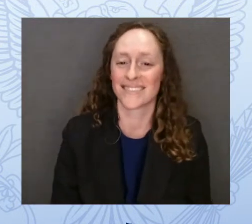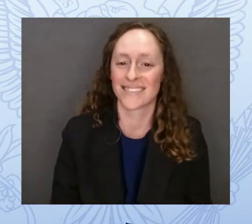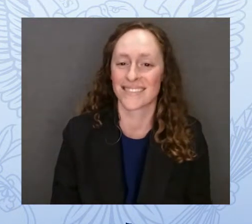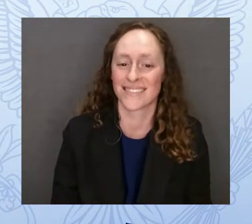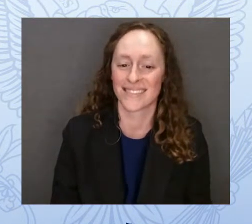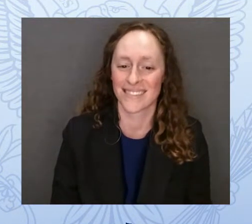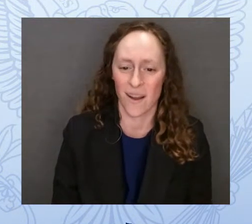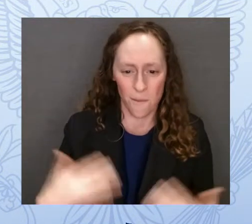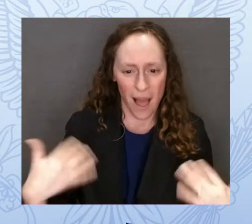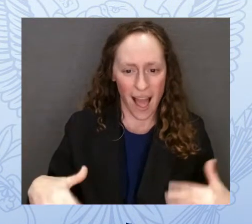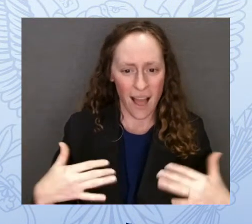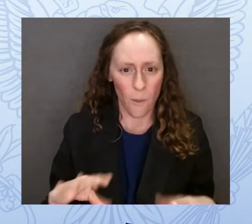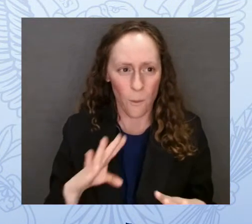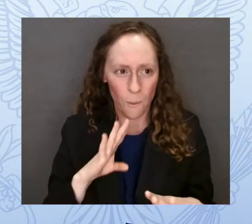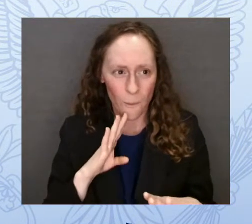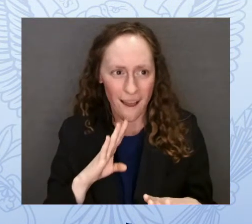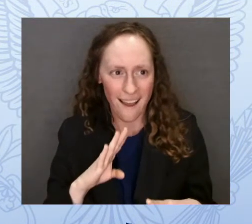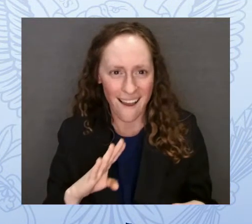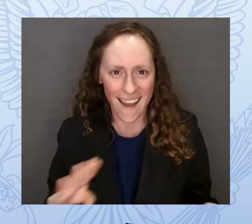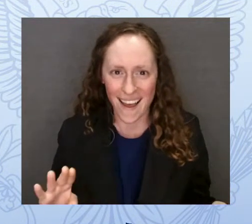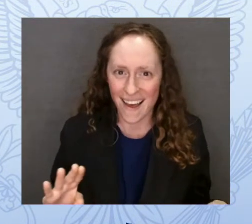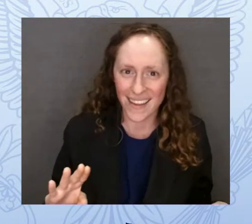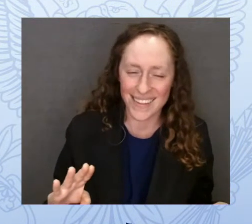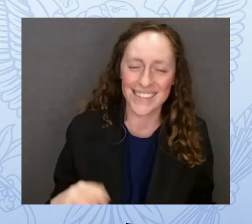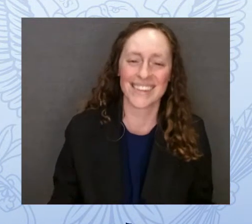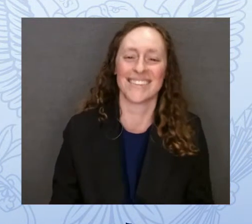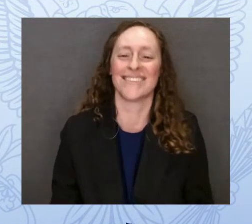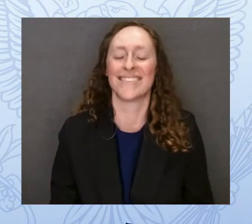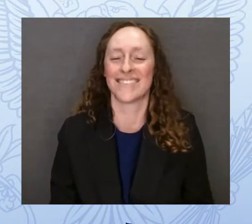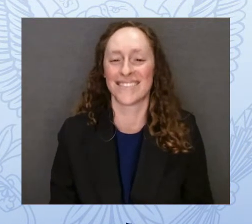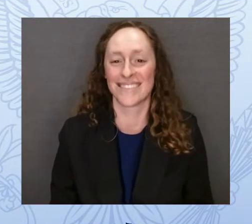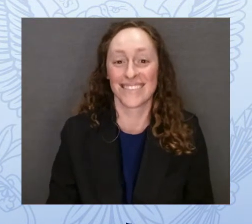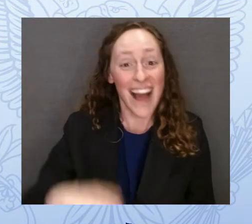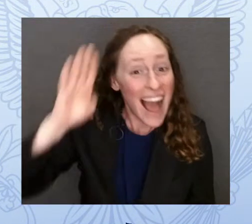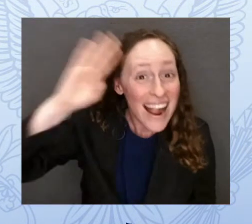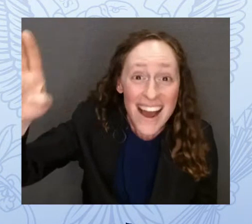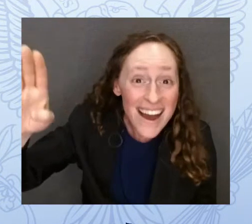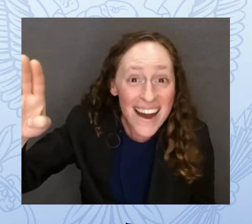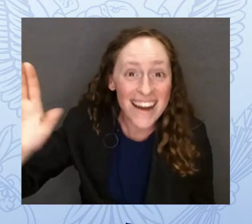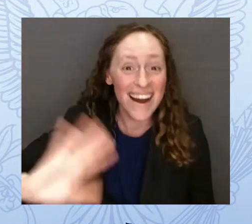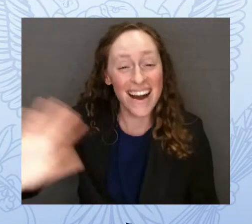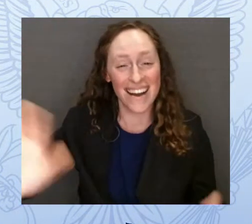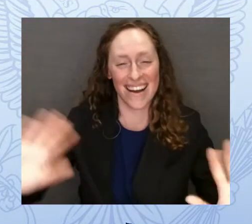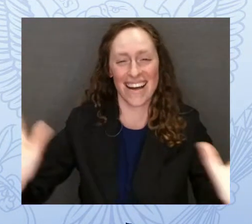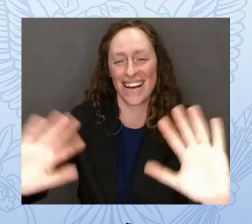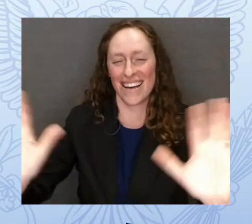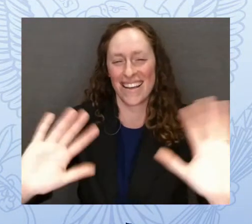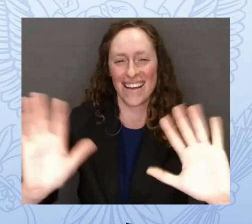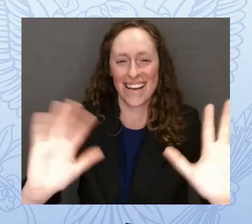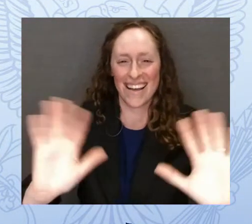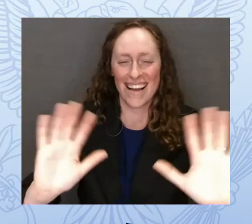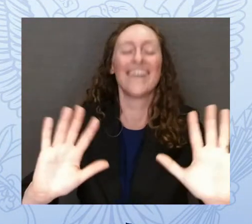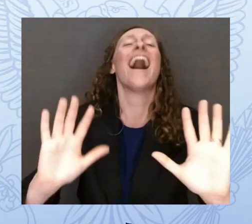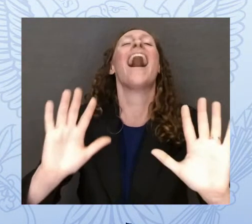You guys haven't been with me long enough. Hello, everyone. Audience: Hello. Nina Curtis: Thank you. Thank you. You must understand the pressure